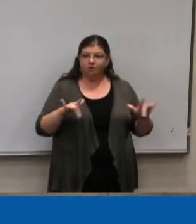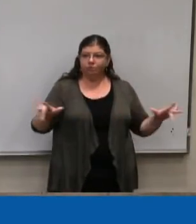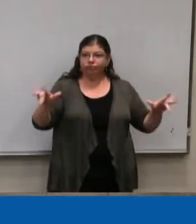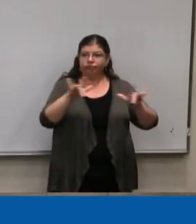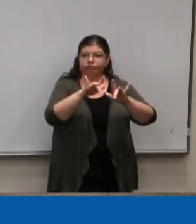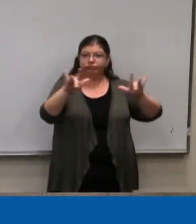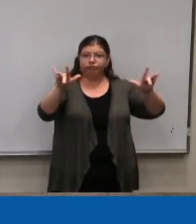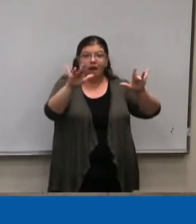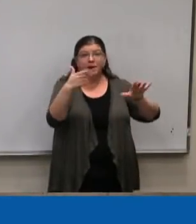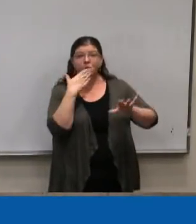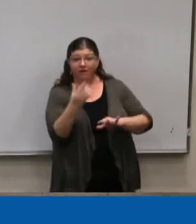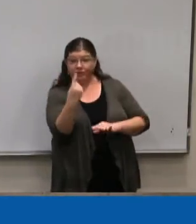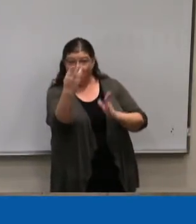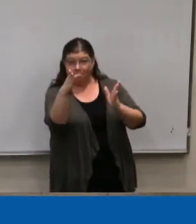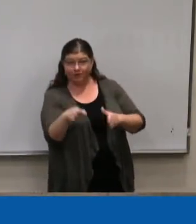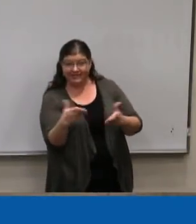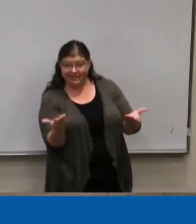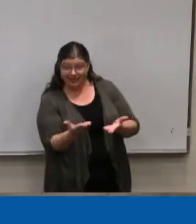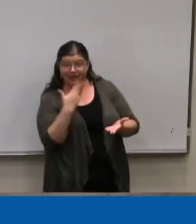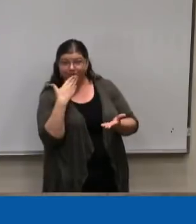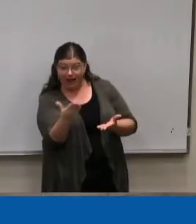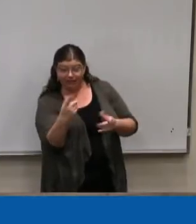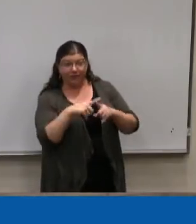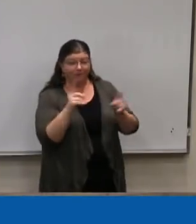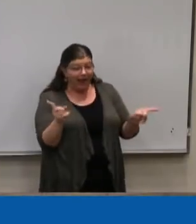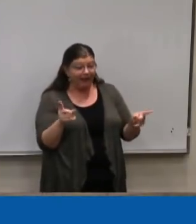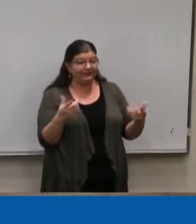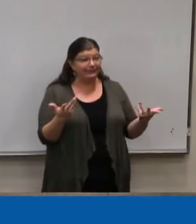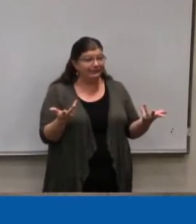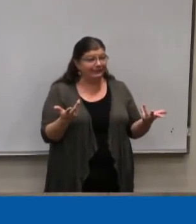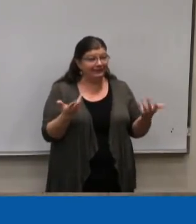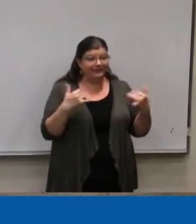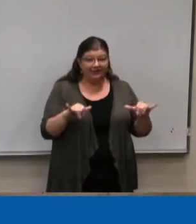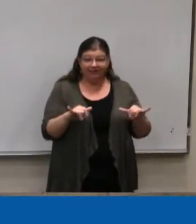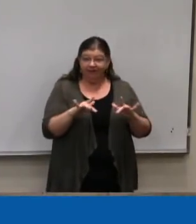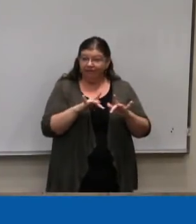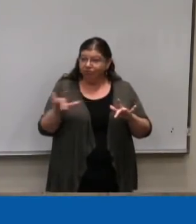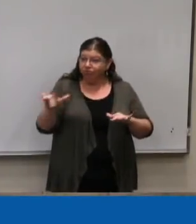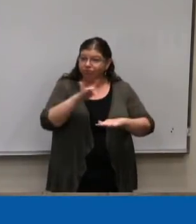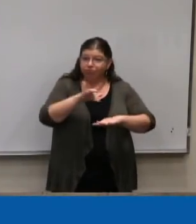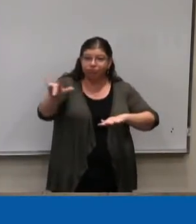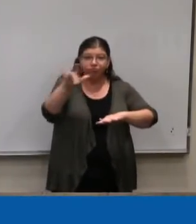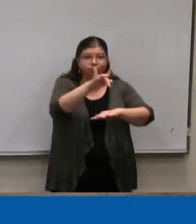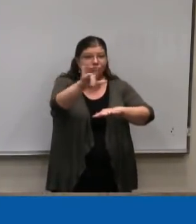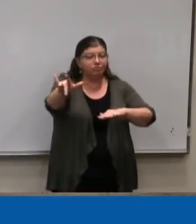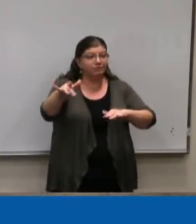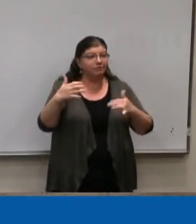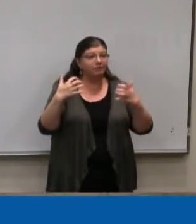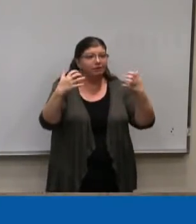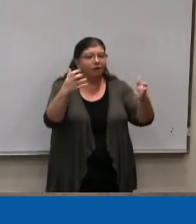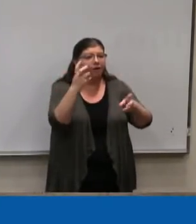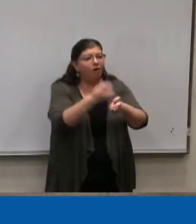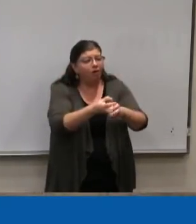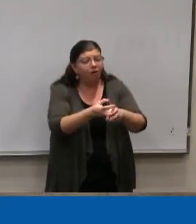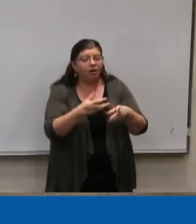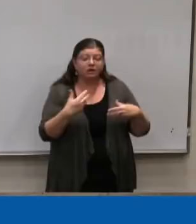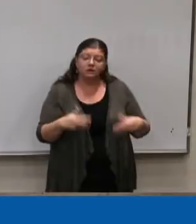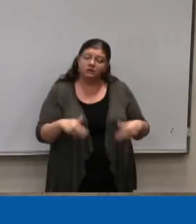I'm grateful to, Carmen's here at the same time. You know, we when we think